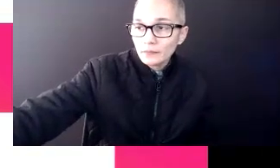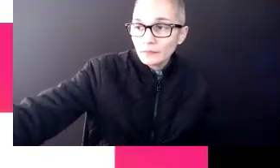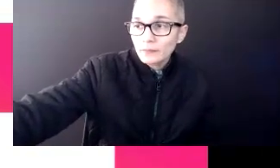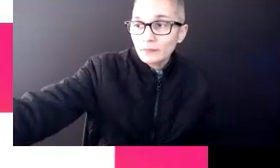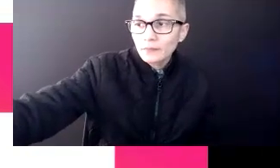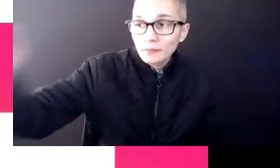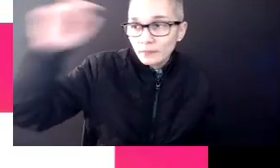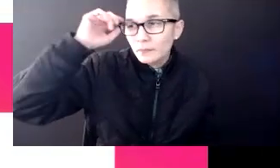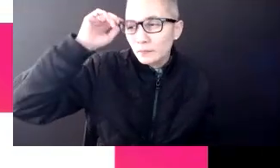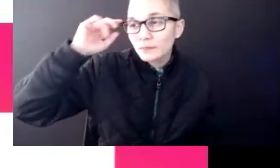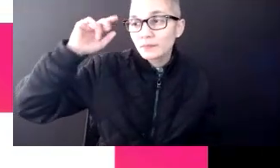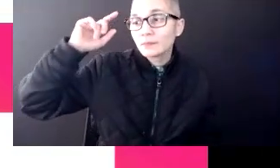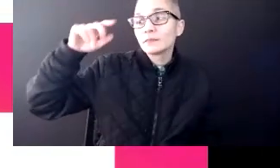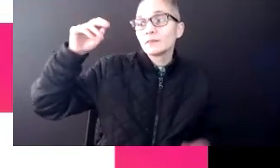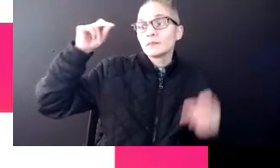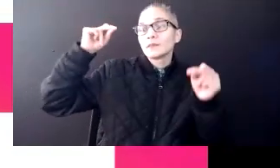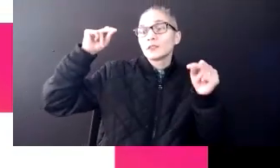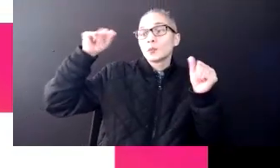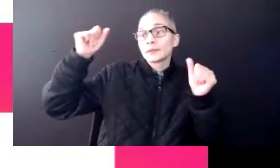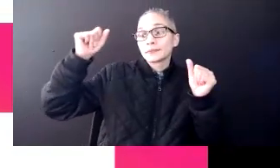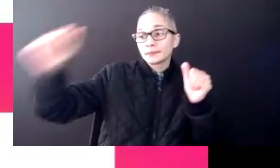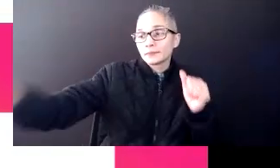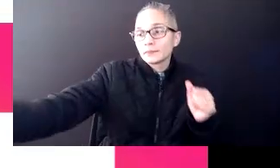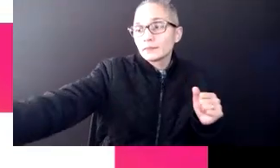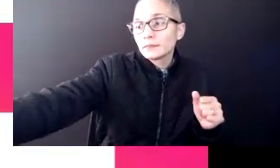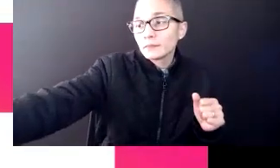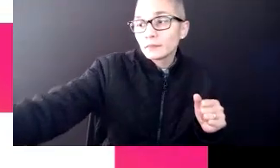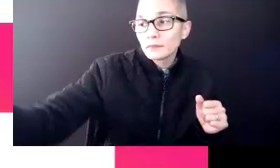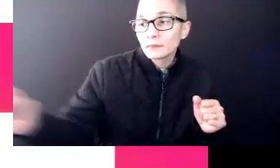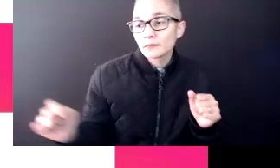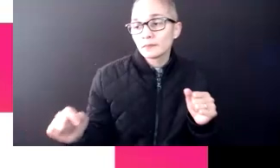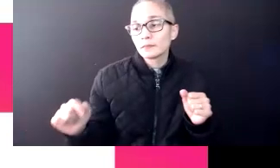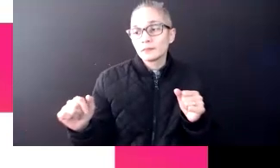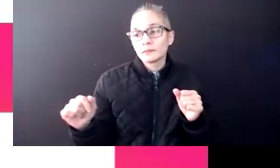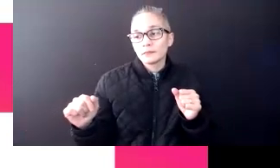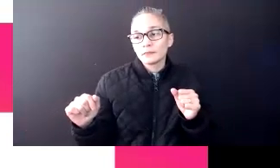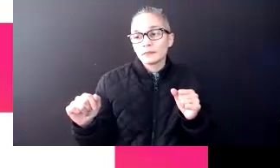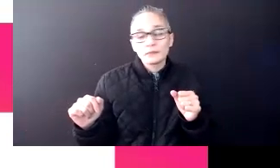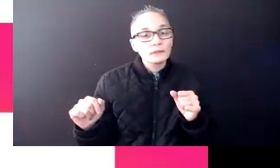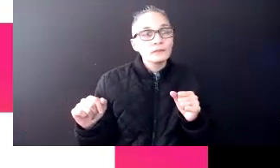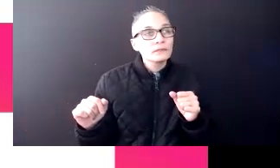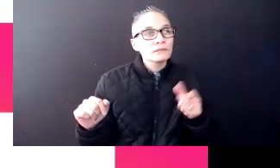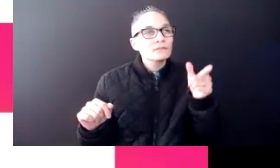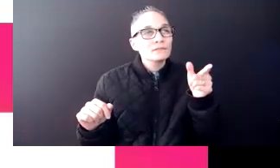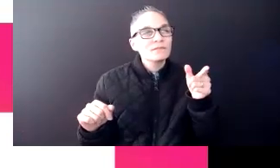So a quick check here. And you can write your responses in the chat there.